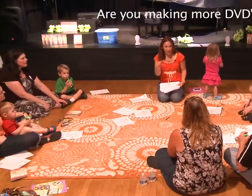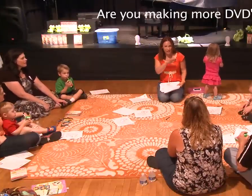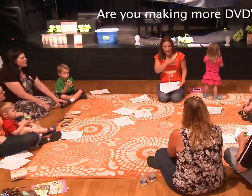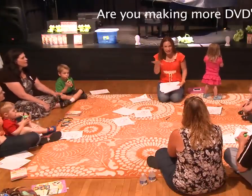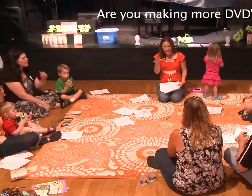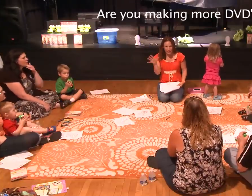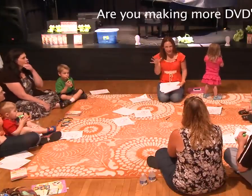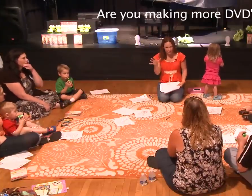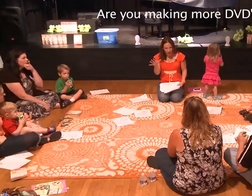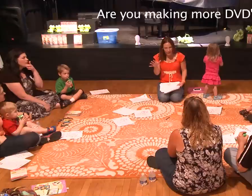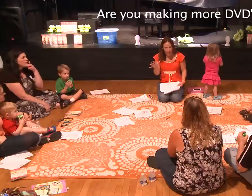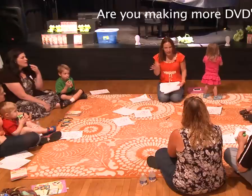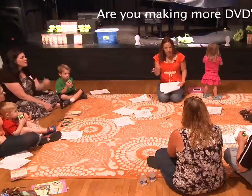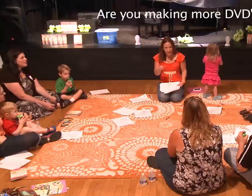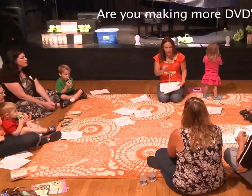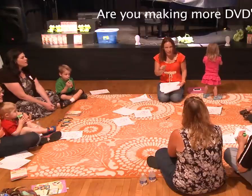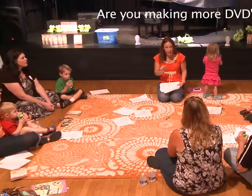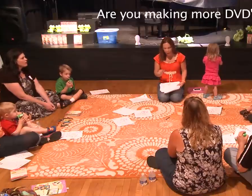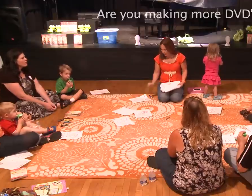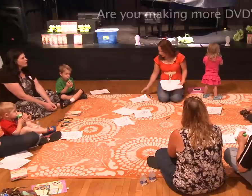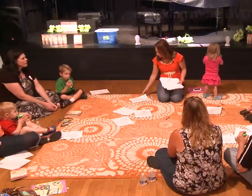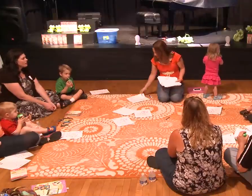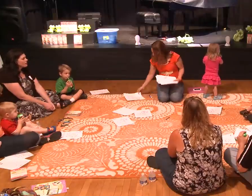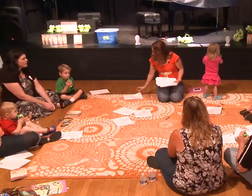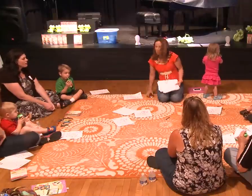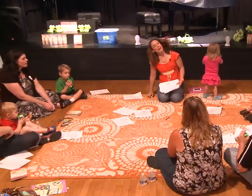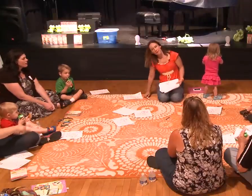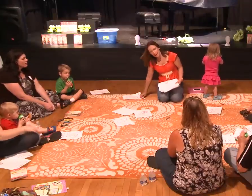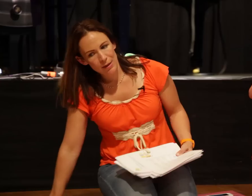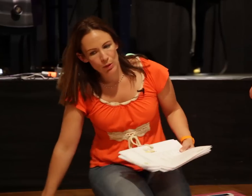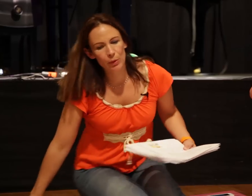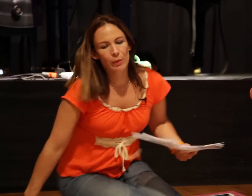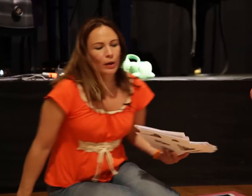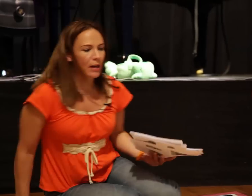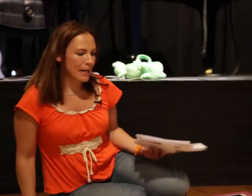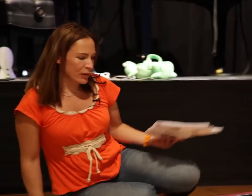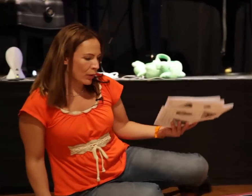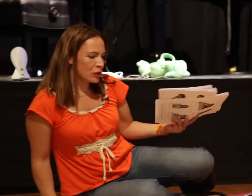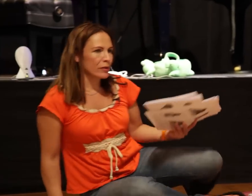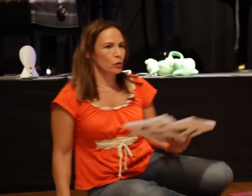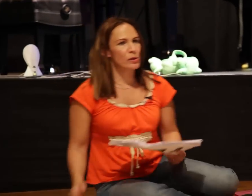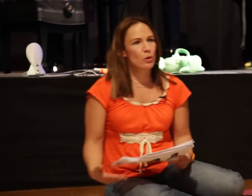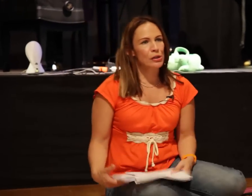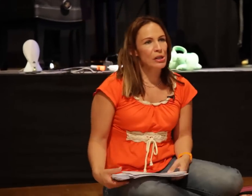in the Signing Time line is Potty Time, so we did potty training. Then what we've been working on now is Rachel and the Tree Schoolers.